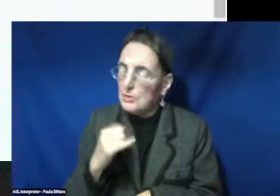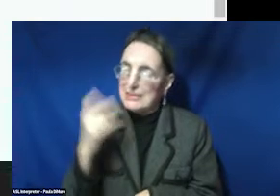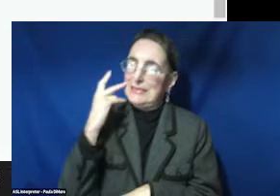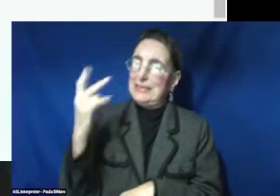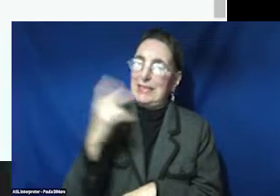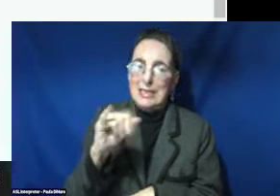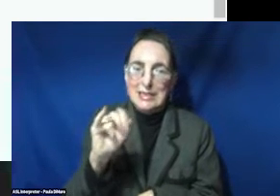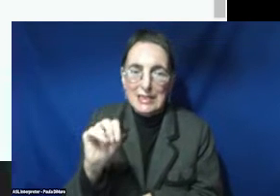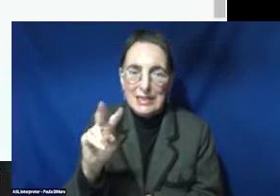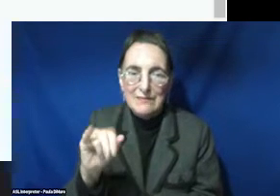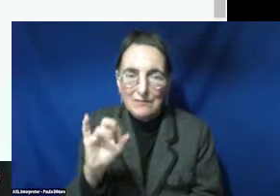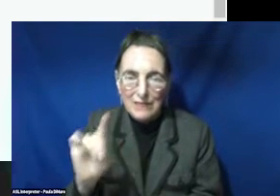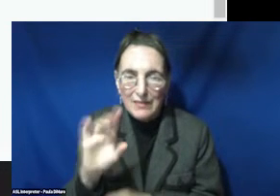And that almost always fixes the issue.